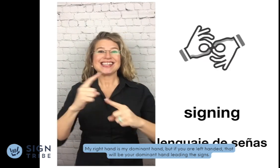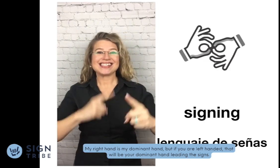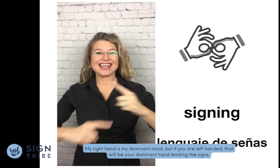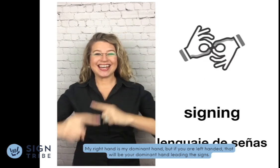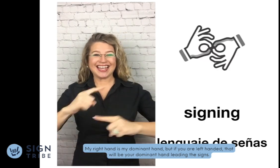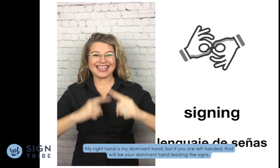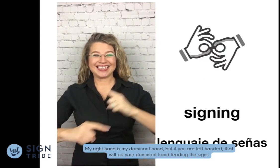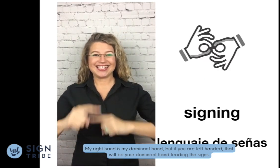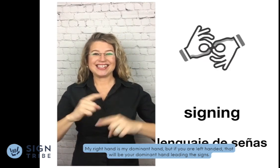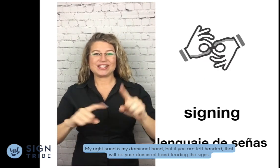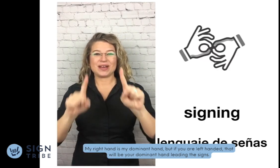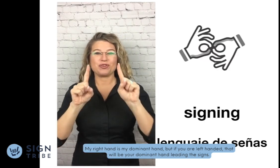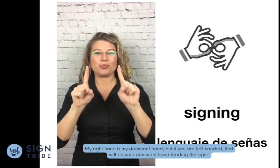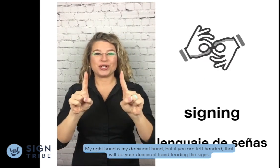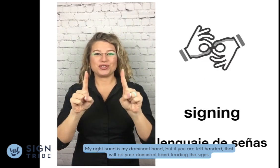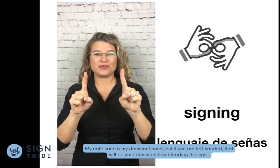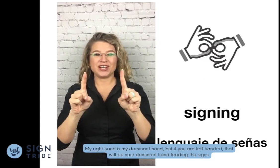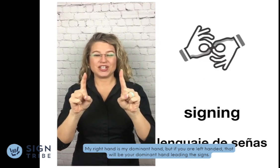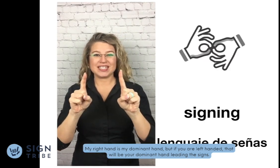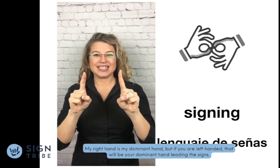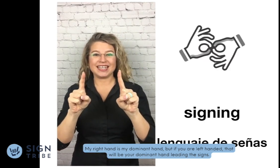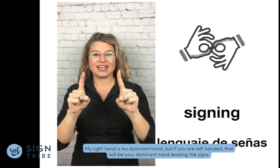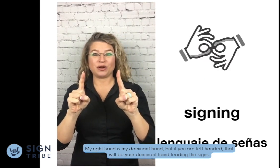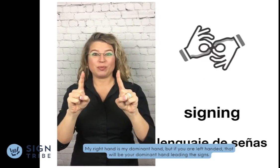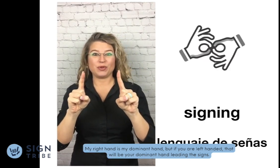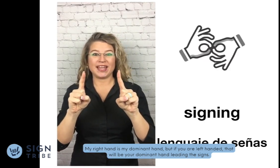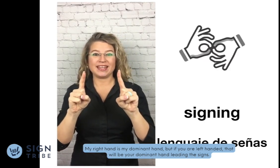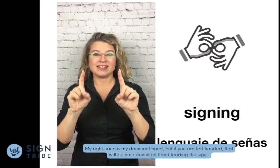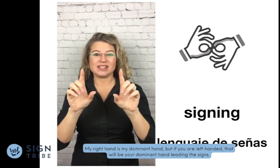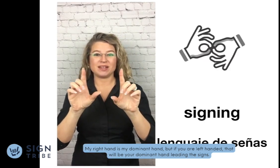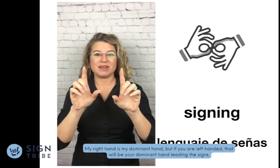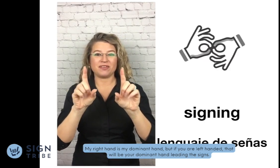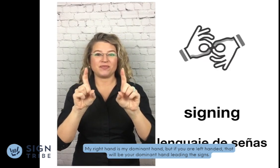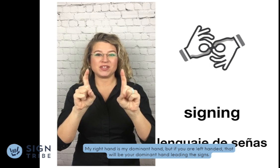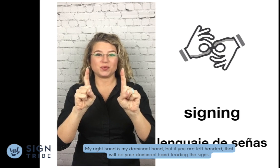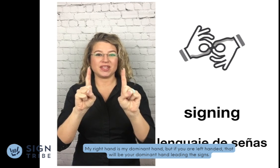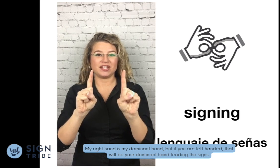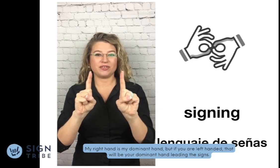Signing. So have your pointer finger sticking out on both hands and make fists with the other